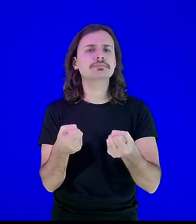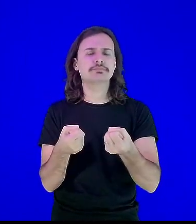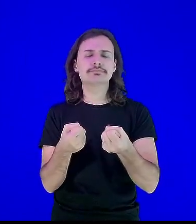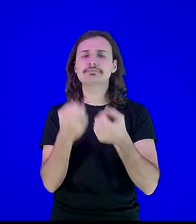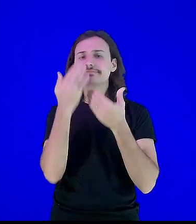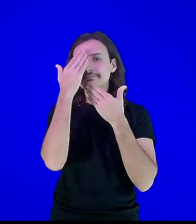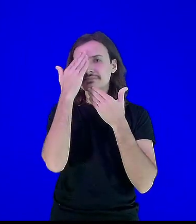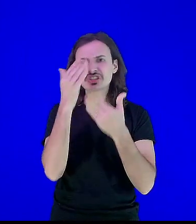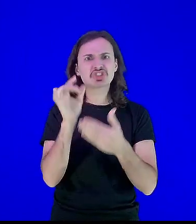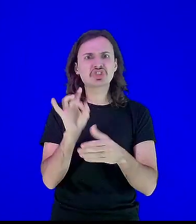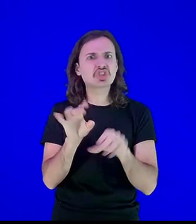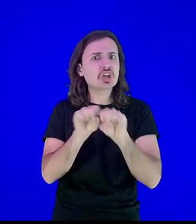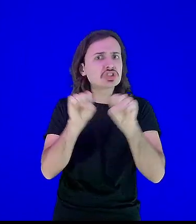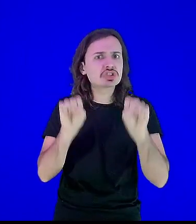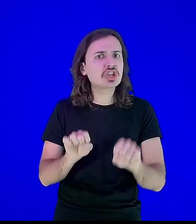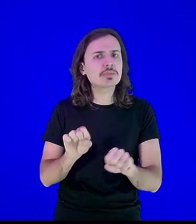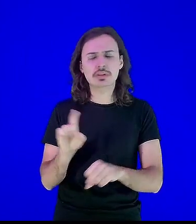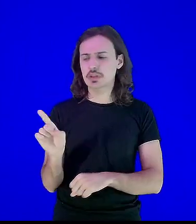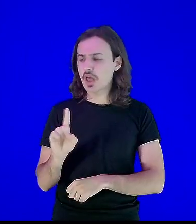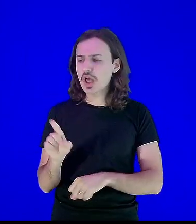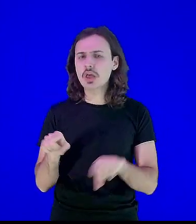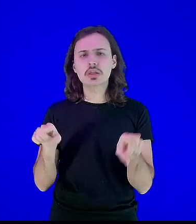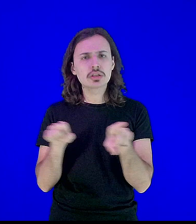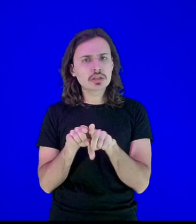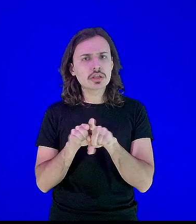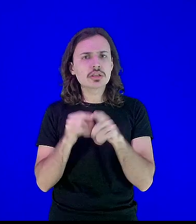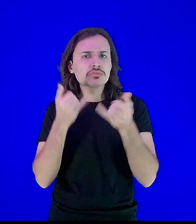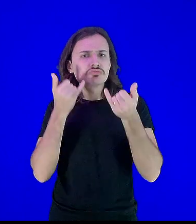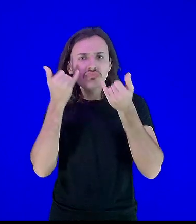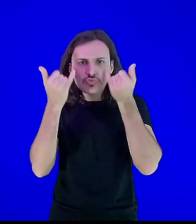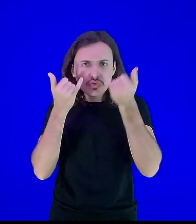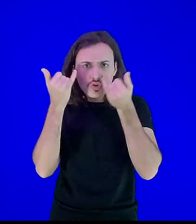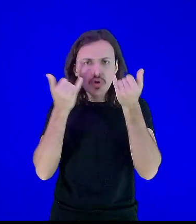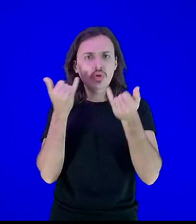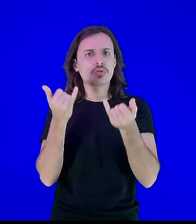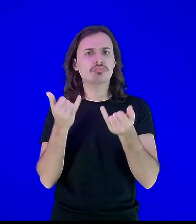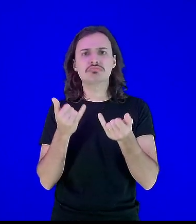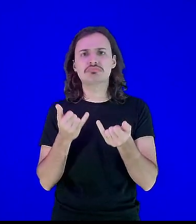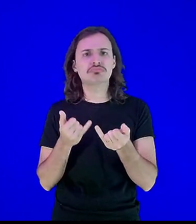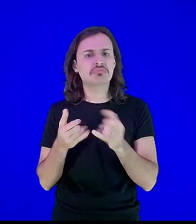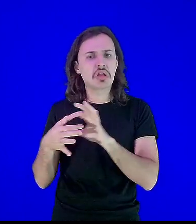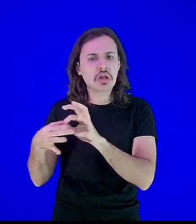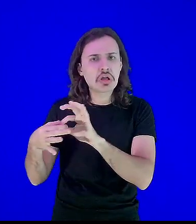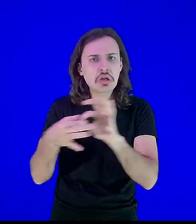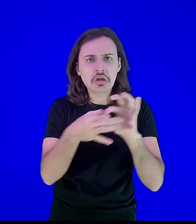but the informations, to connect all of us through this Symposium